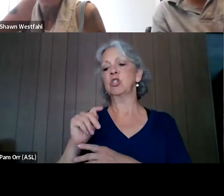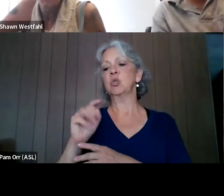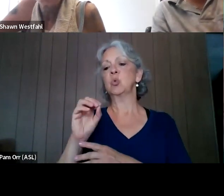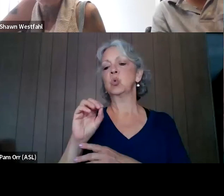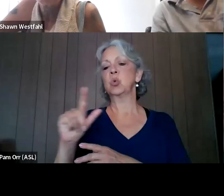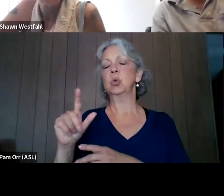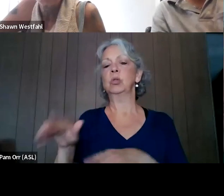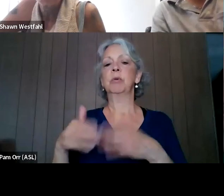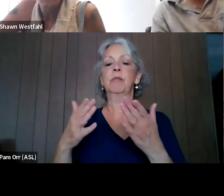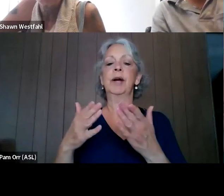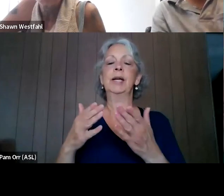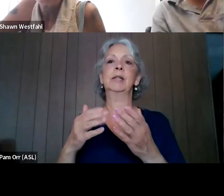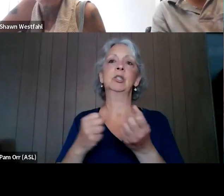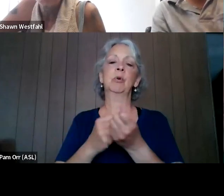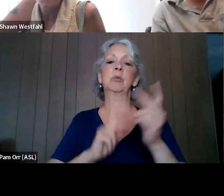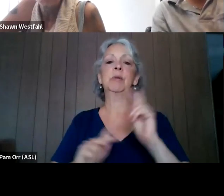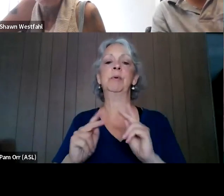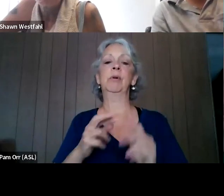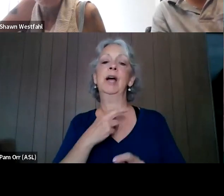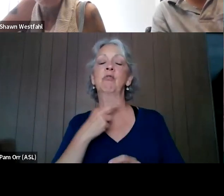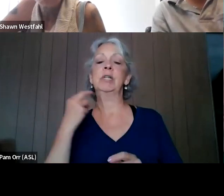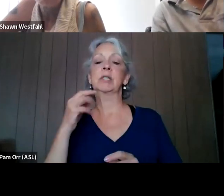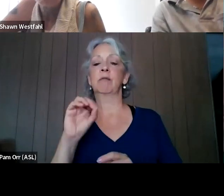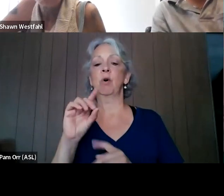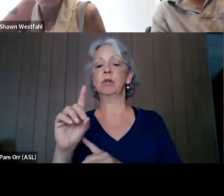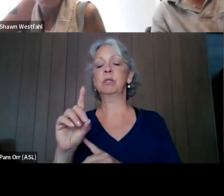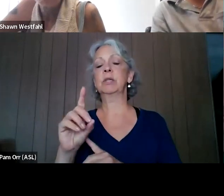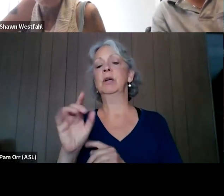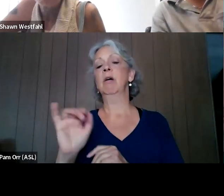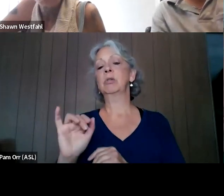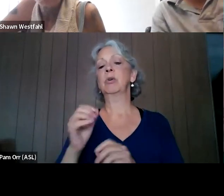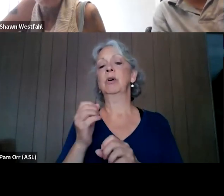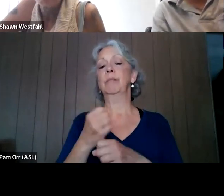that are at risk for overdose, as well as always making sure that you know, it's ready and accessible